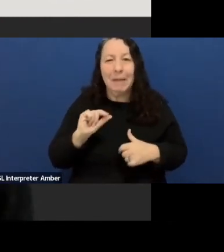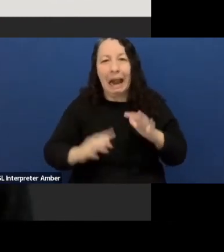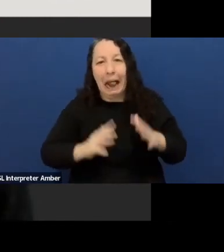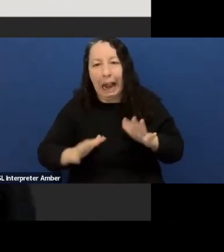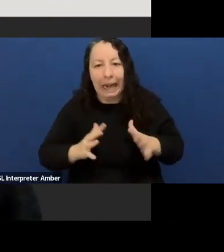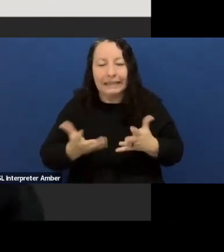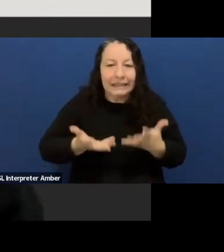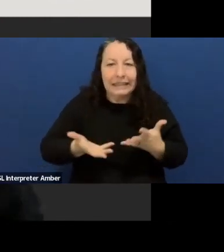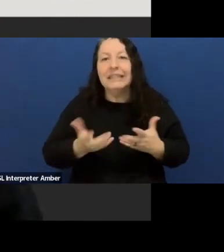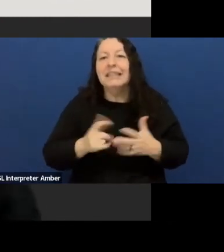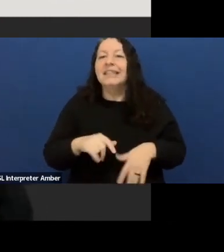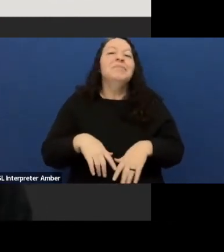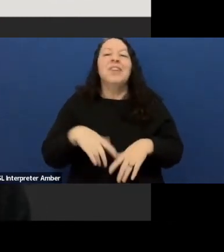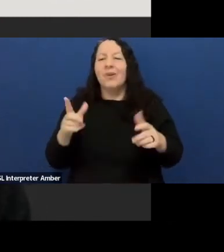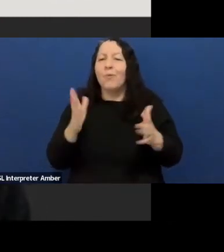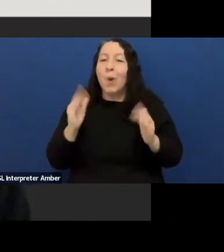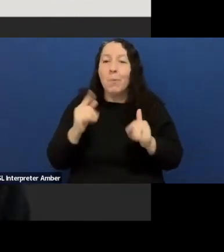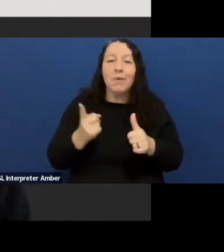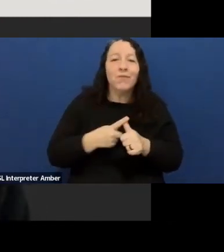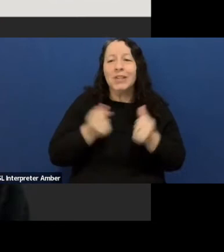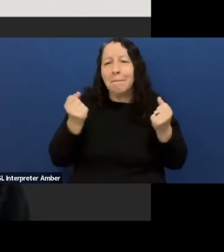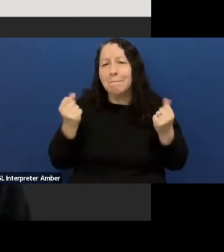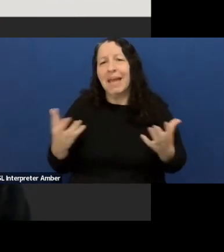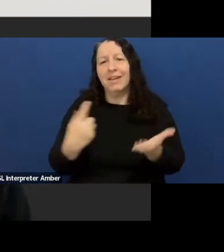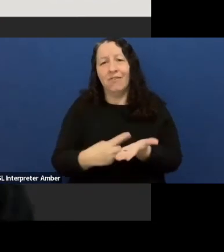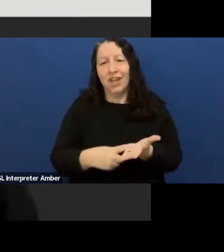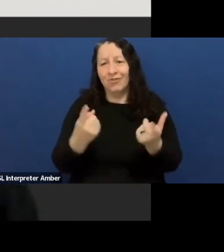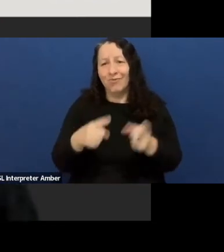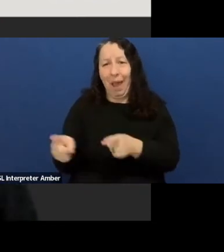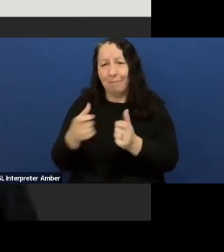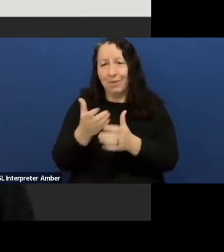is our very first event. So please bear with us if we have some bumps along the way. We